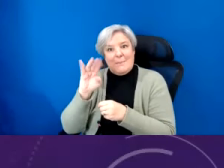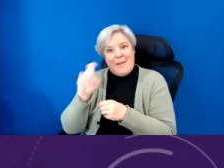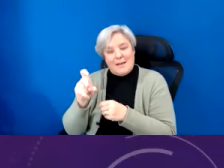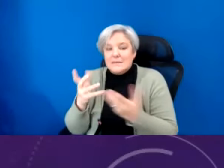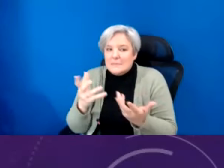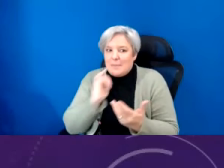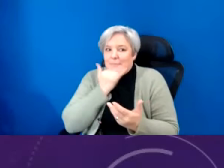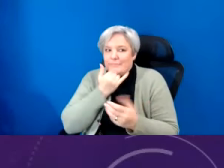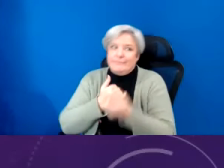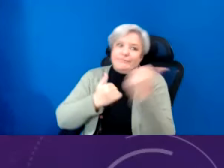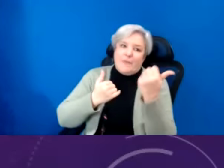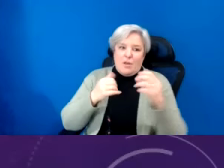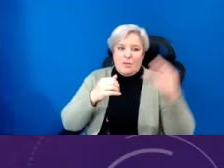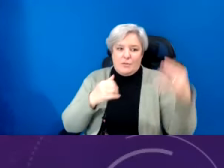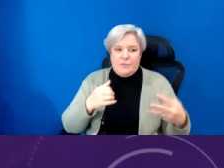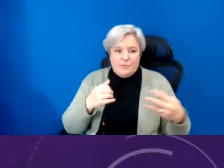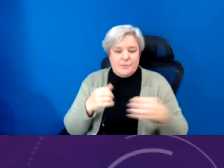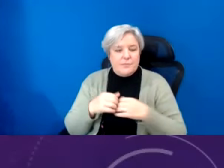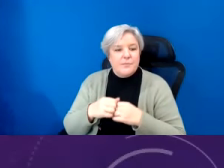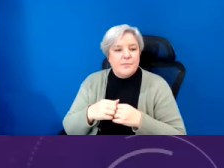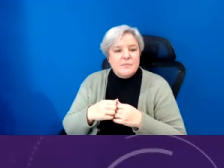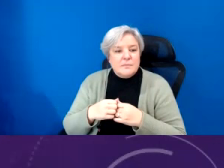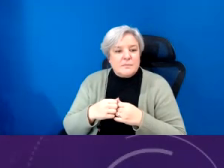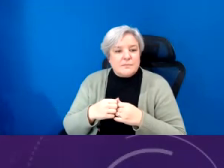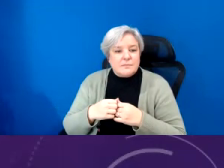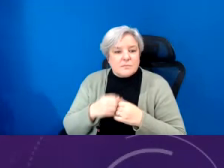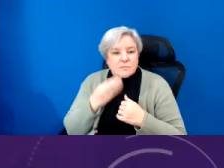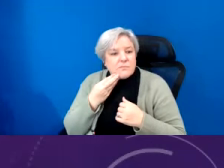Next, slide.